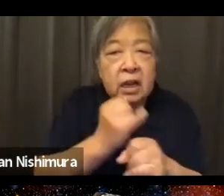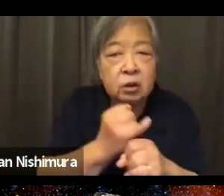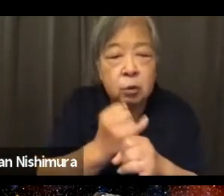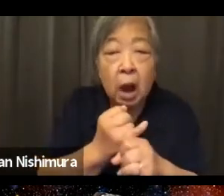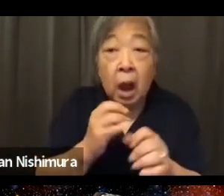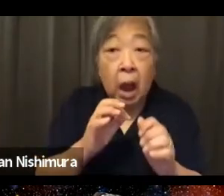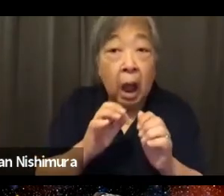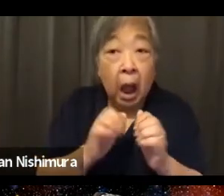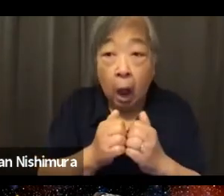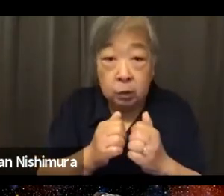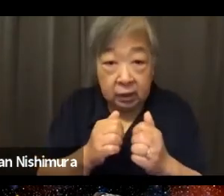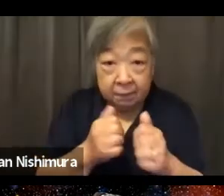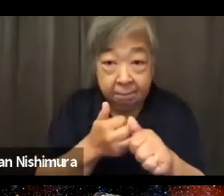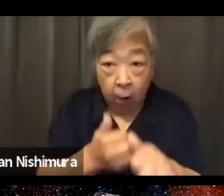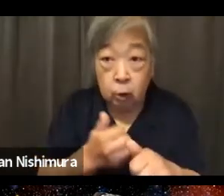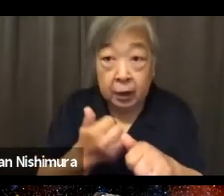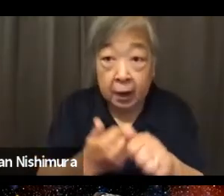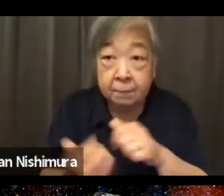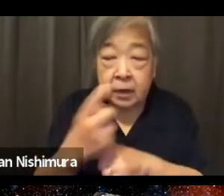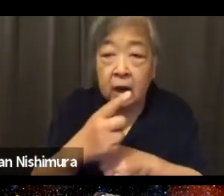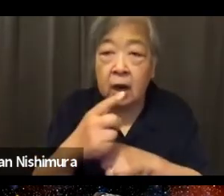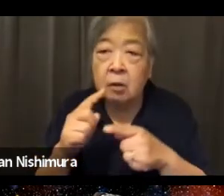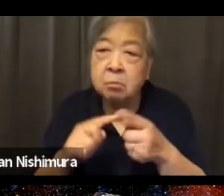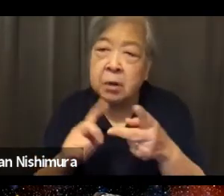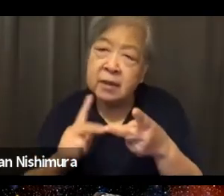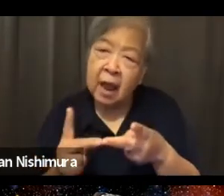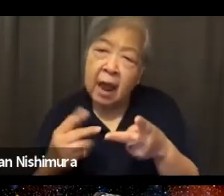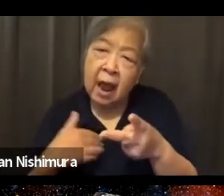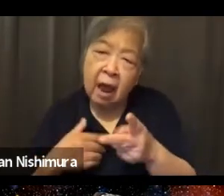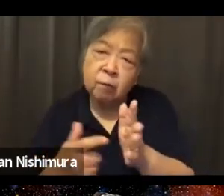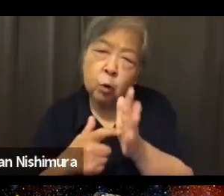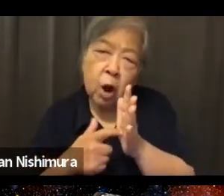day, but also, are there quarantine requirements at the airport?